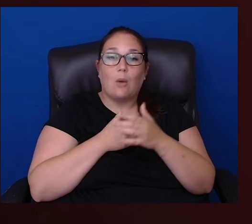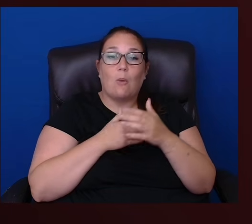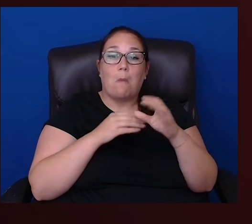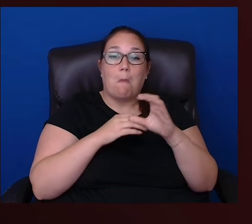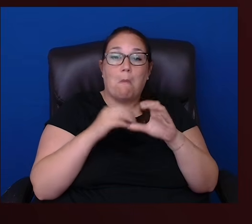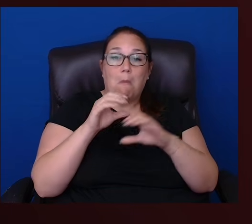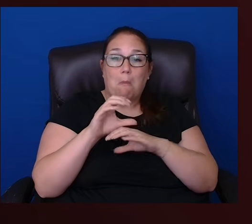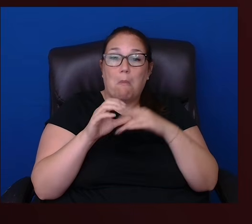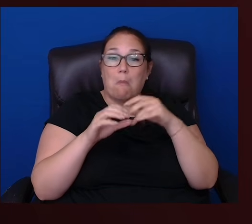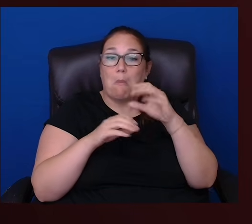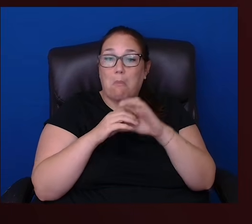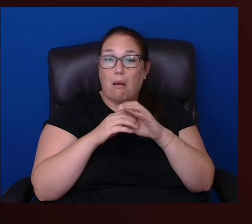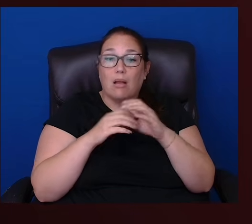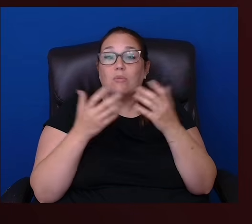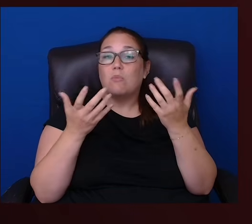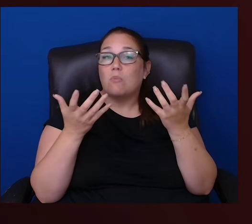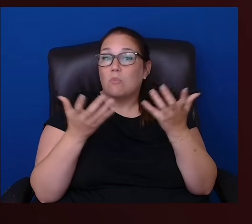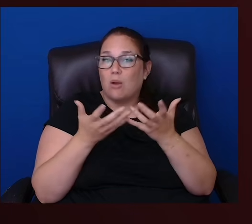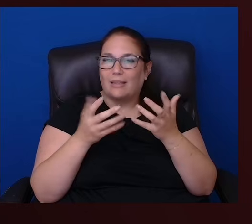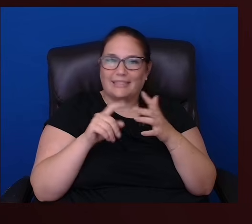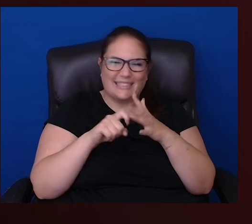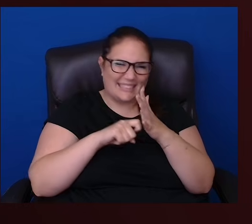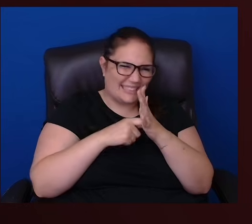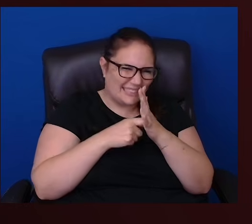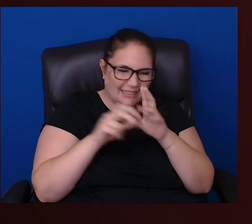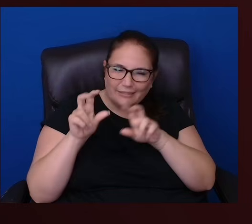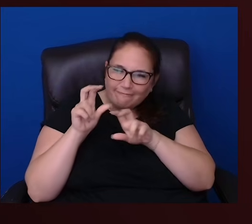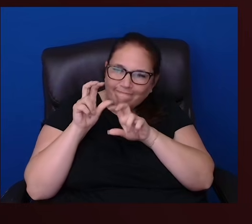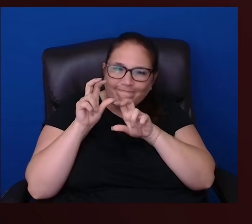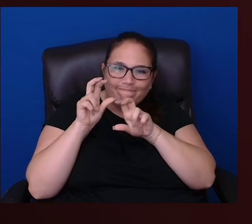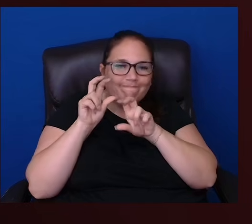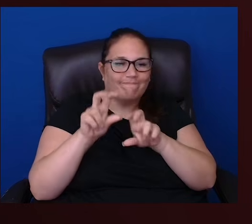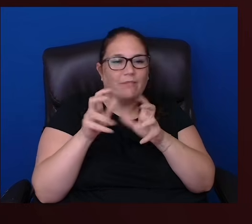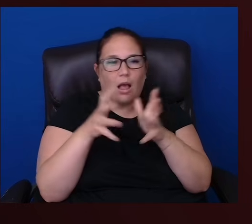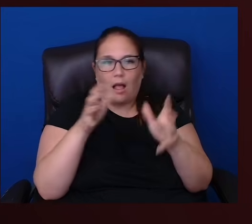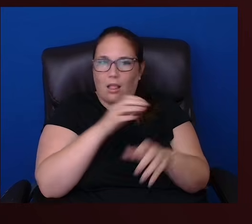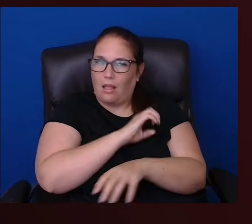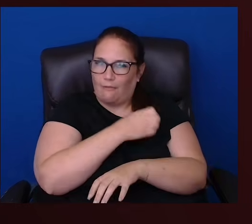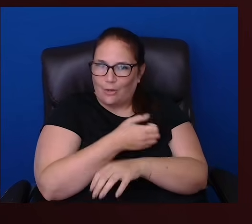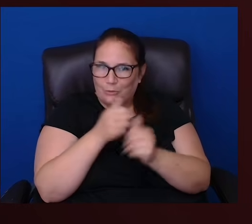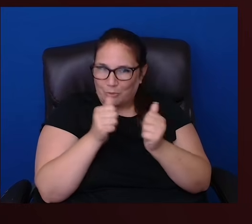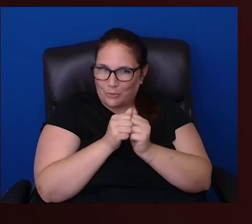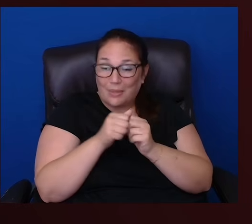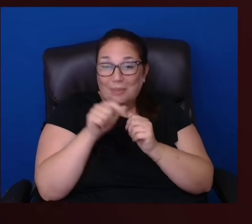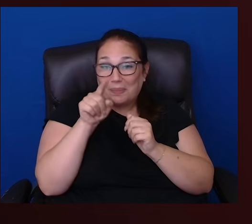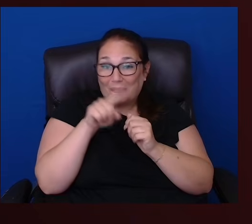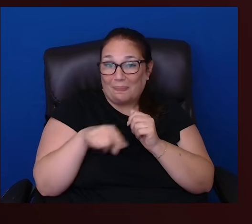the key investment that we've focused a lot of energy on, because this enables a lot of scenarios.